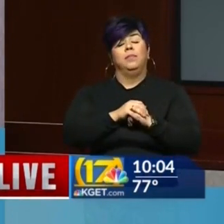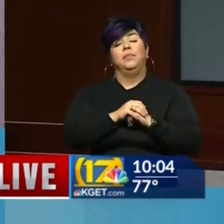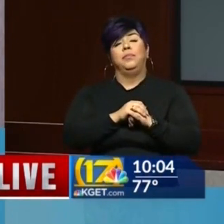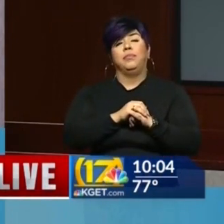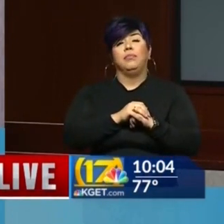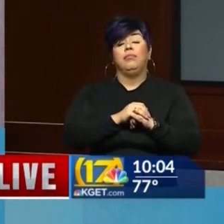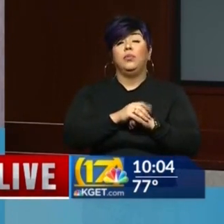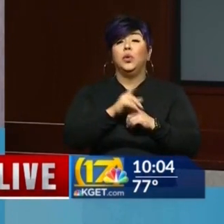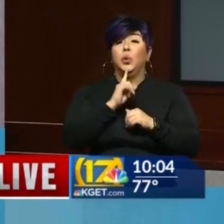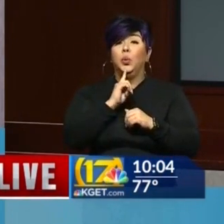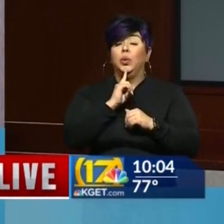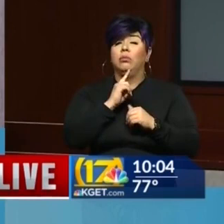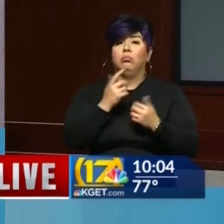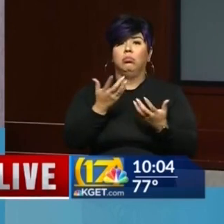THE NEED TO KEEP